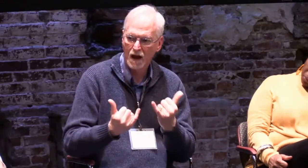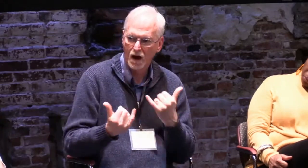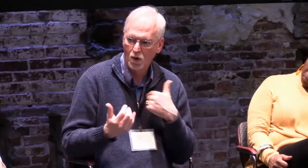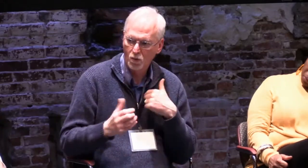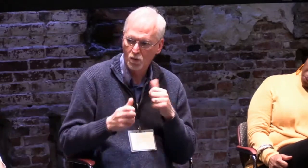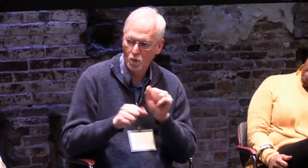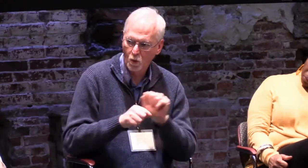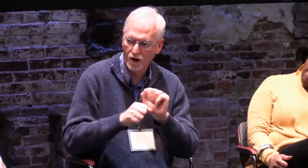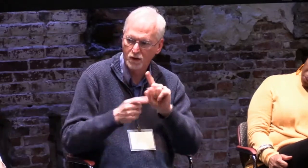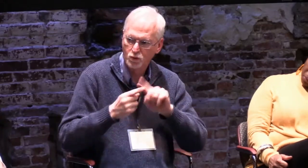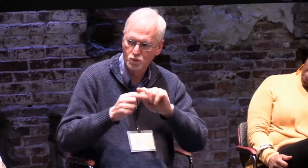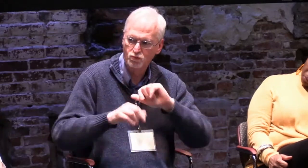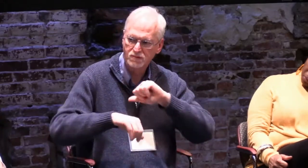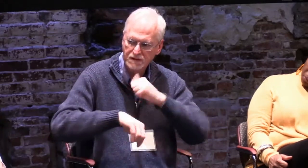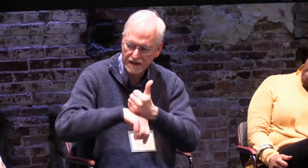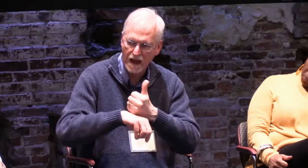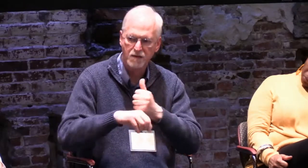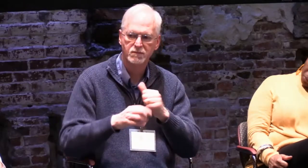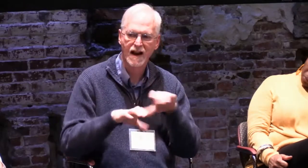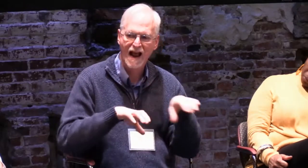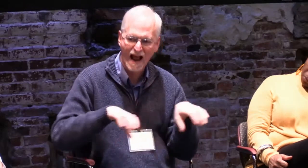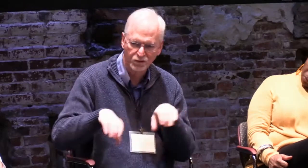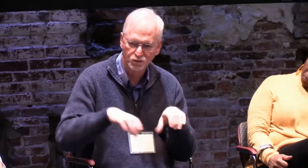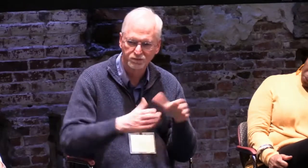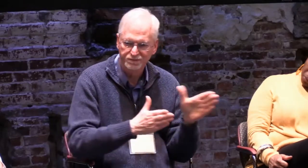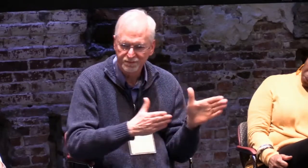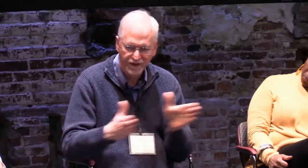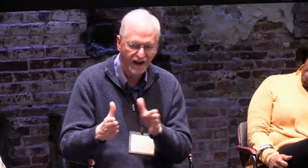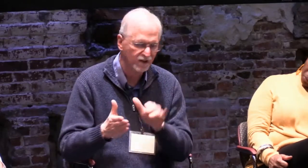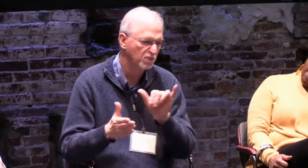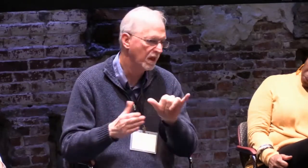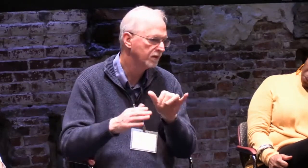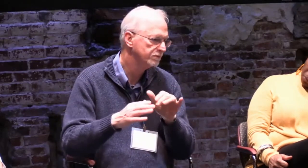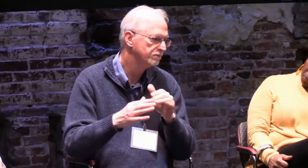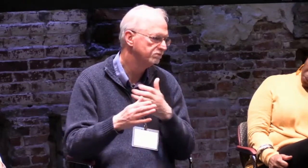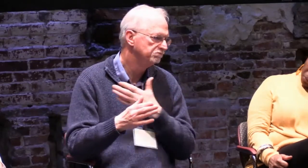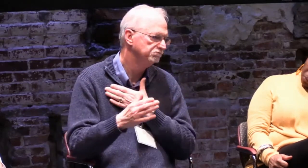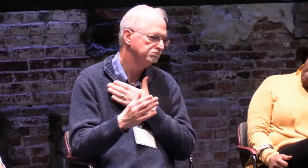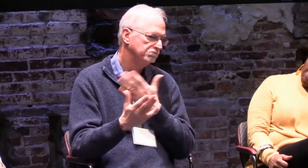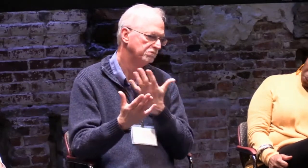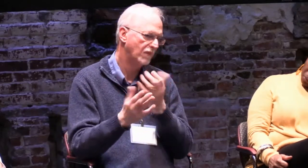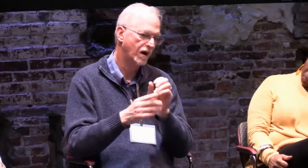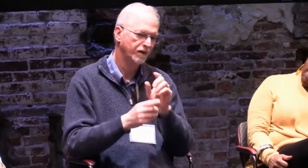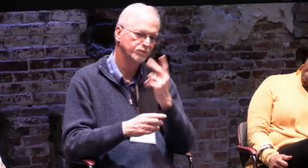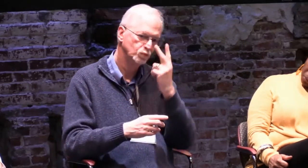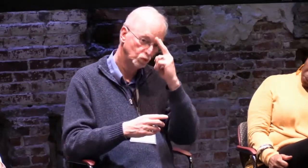more often to share these positive experiences. Where we can set up these dialogues.